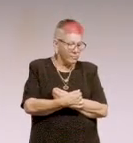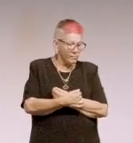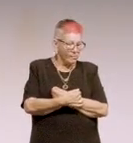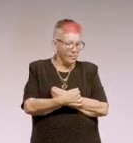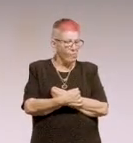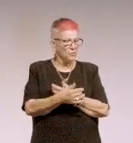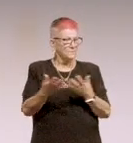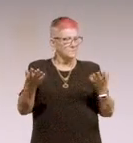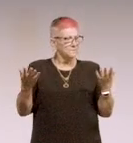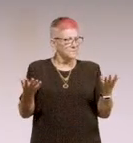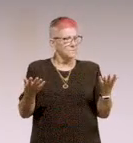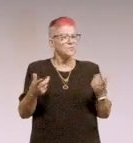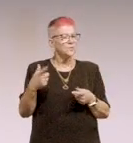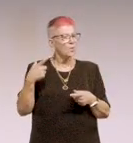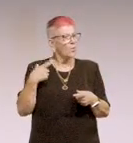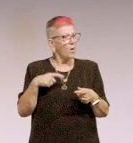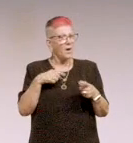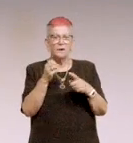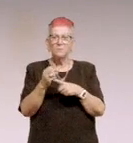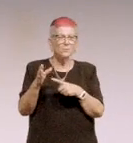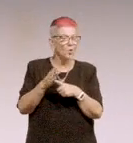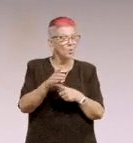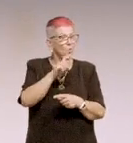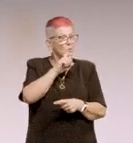Why is this important? Now, who is responsible?